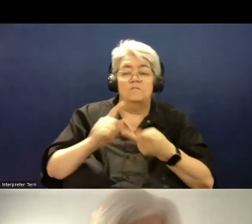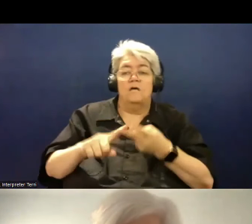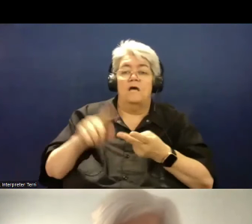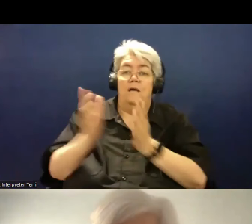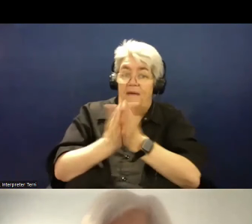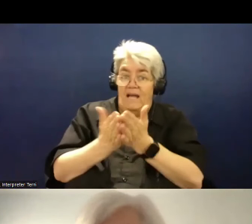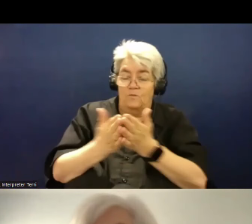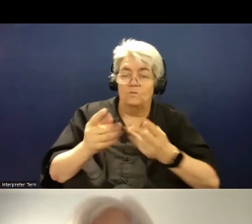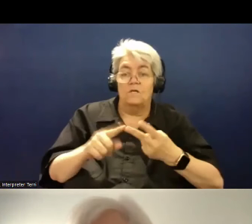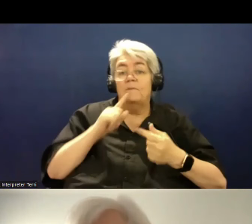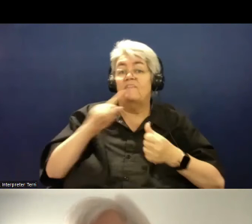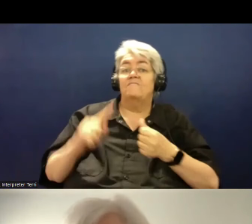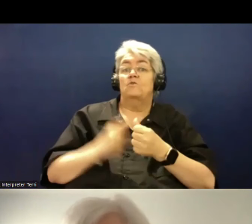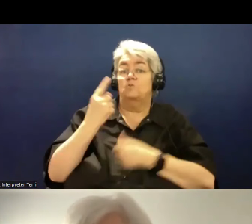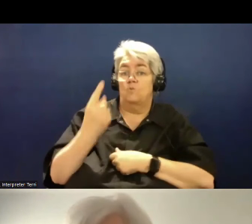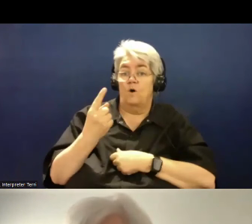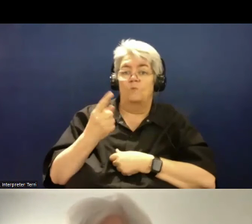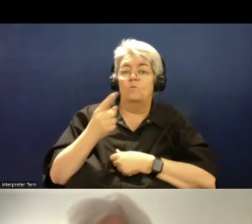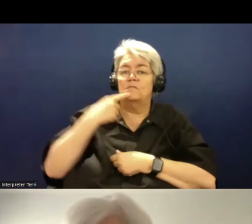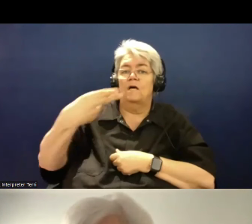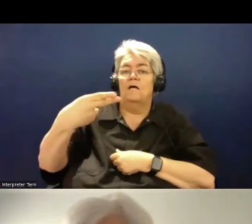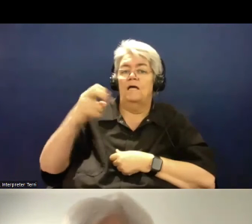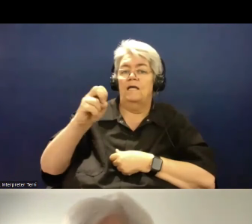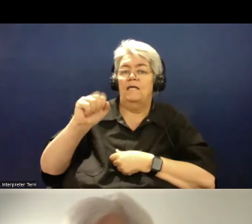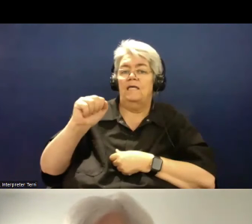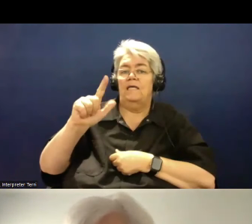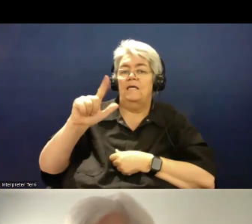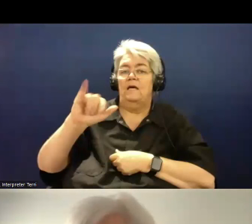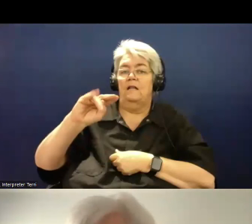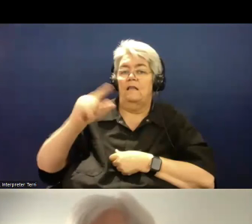THE FIRST ONE IS HEALING FROM INSIDE OUT. WE WANTED TO USE THE